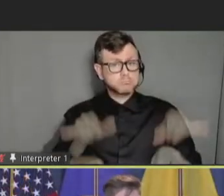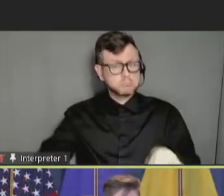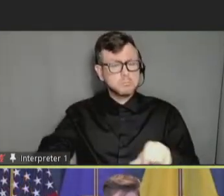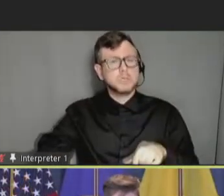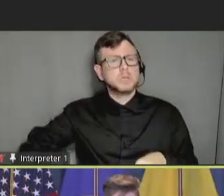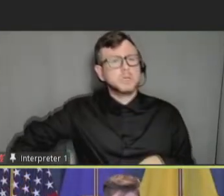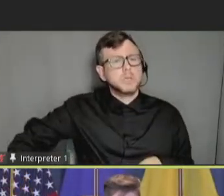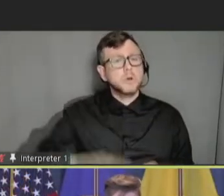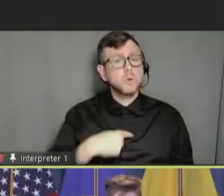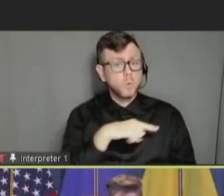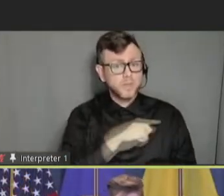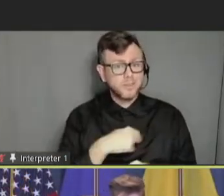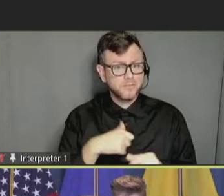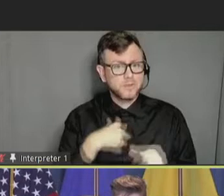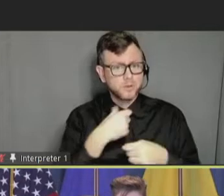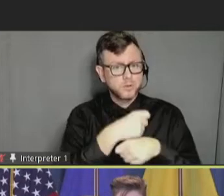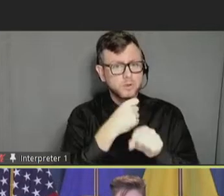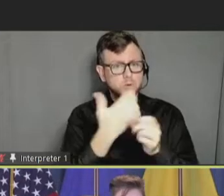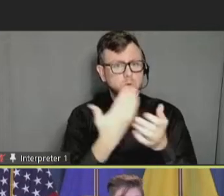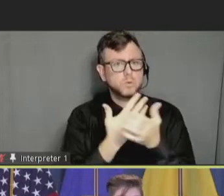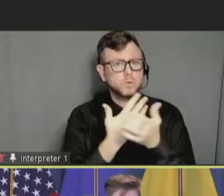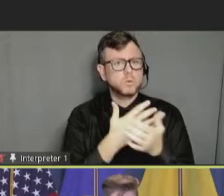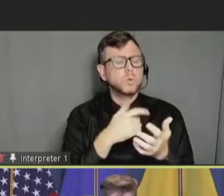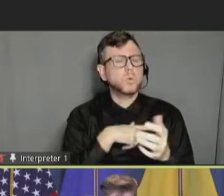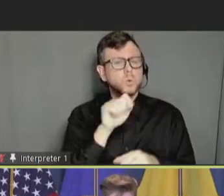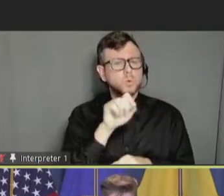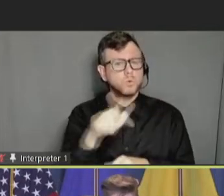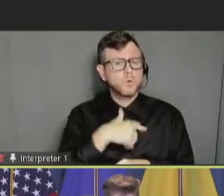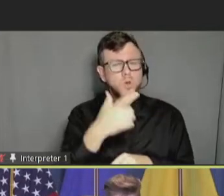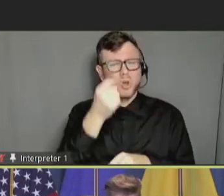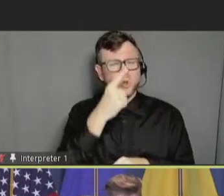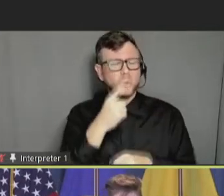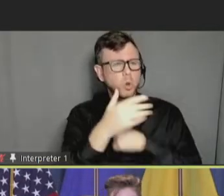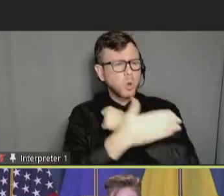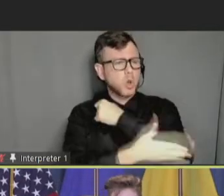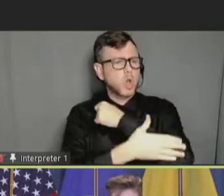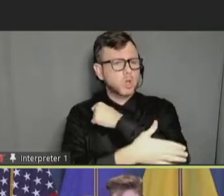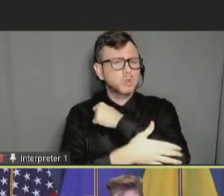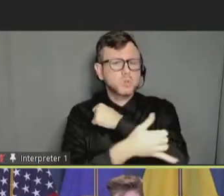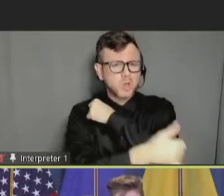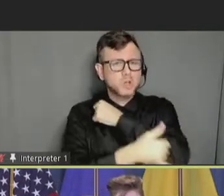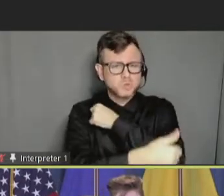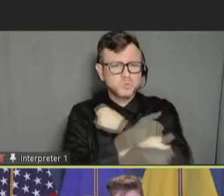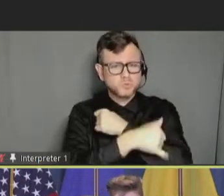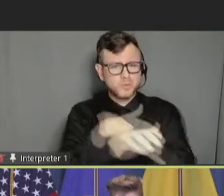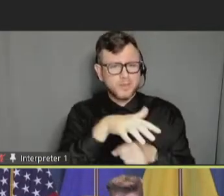new tool for understanding country-level readiness to harness the full potential of vaccines,